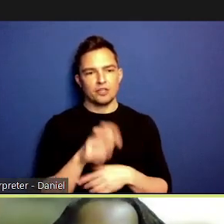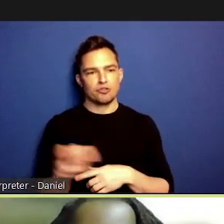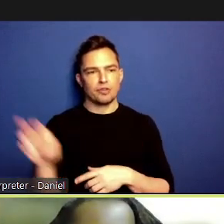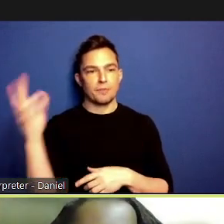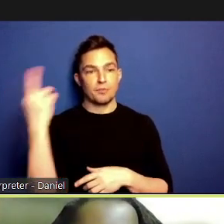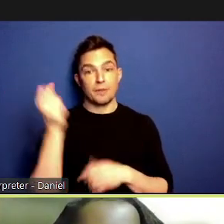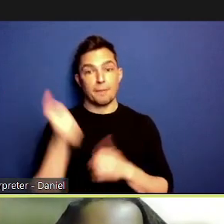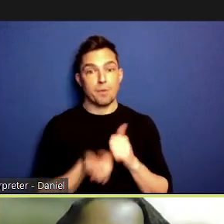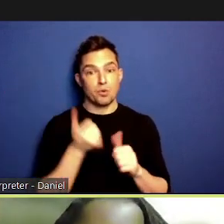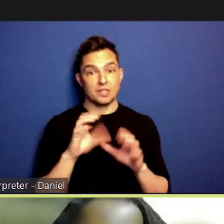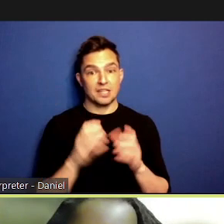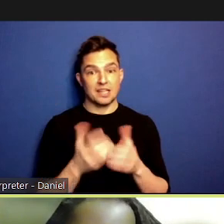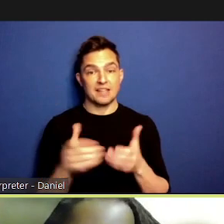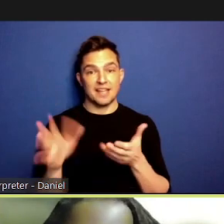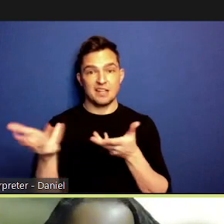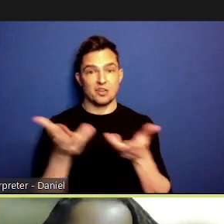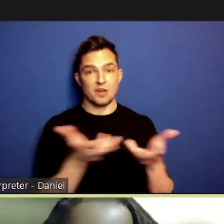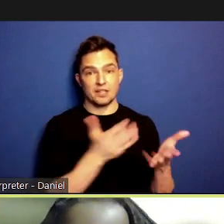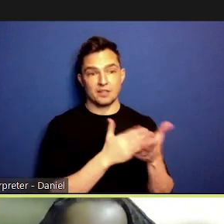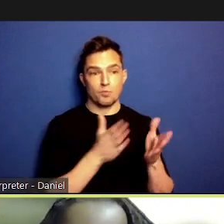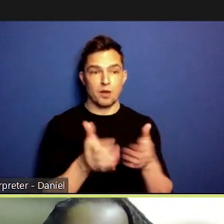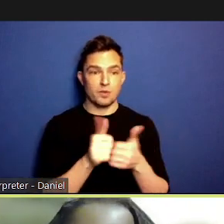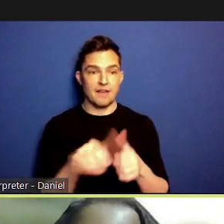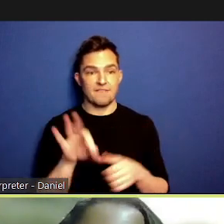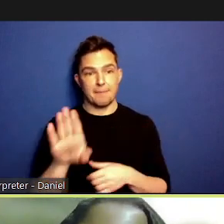class had interacted in some way with the Facebook post.